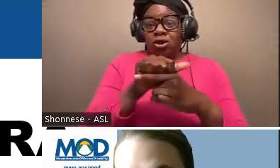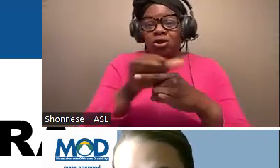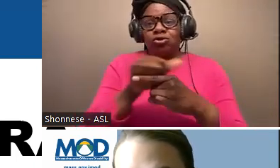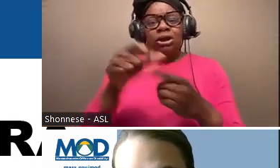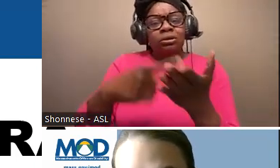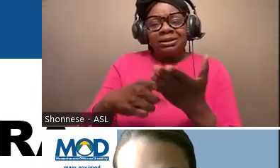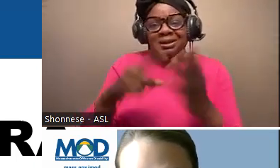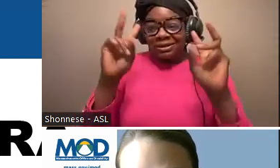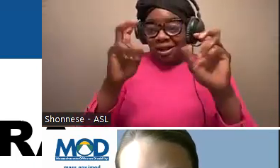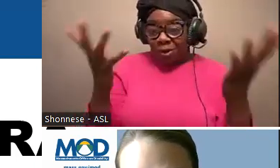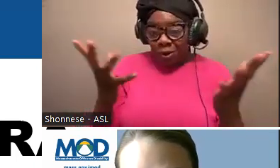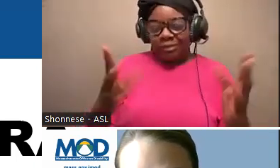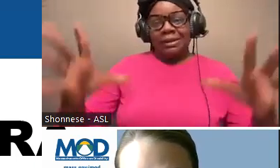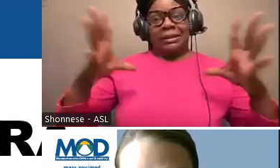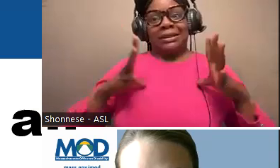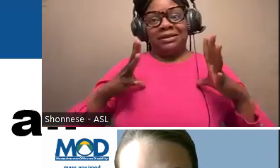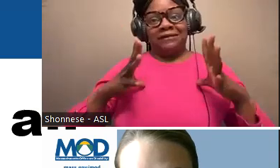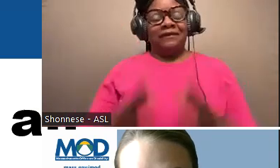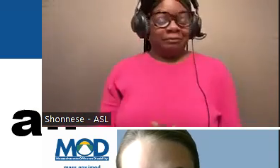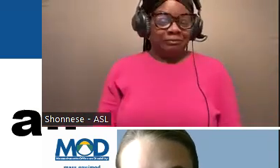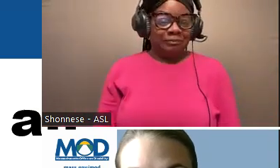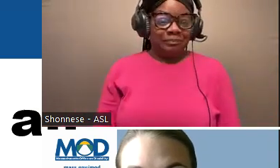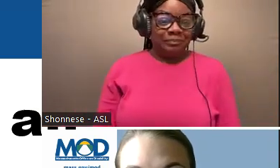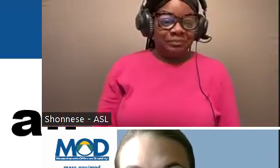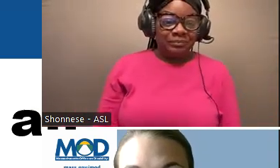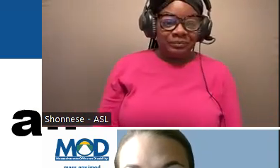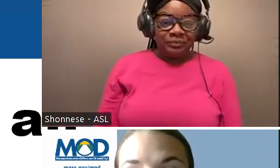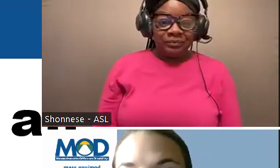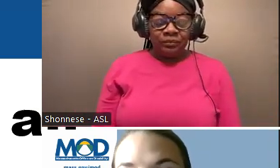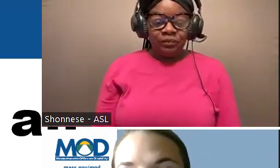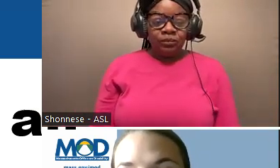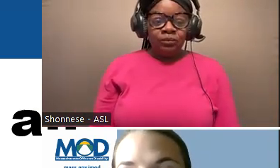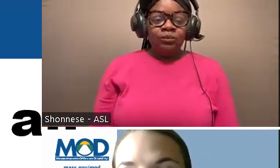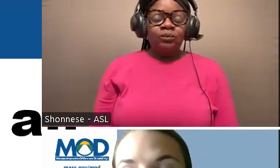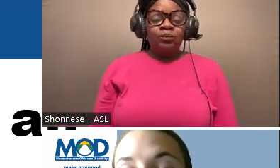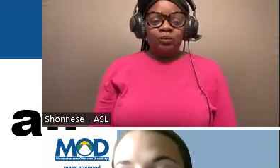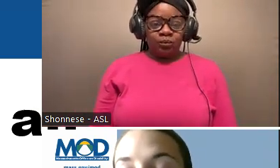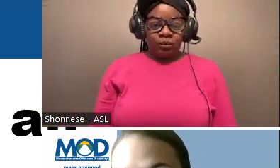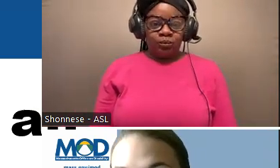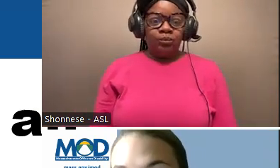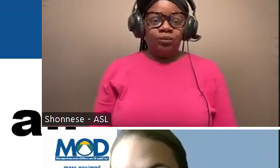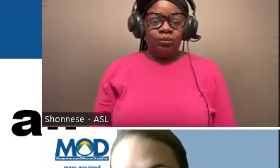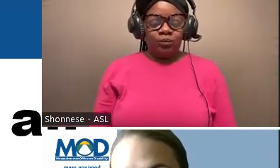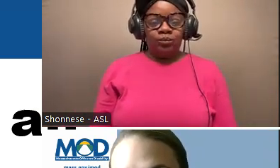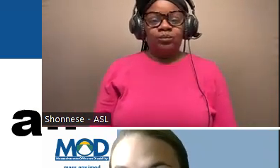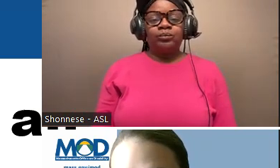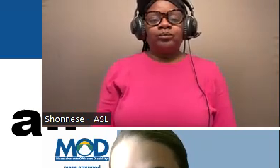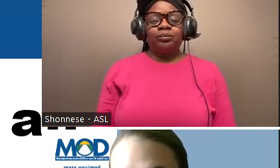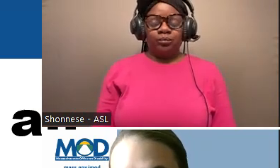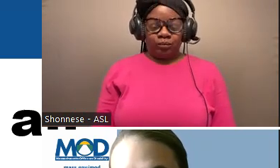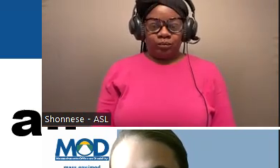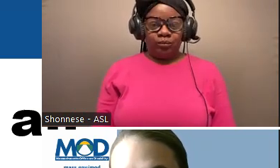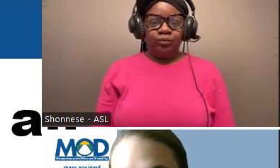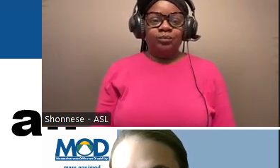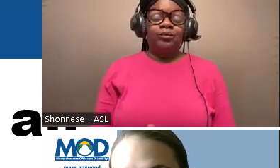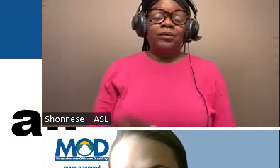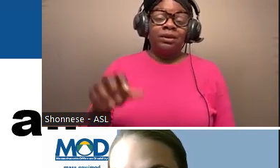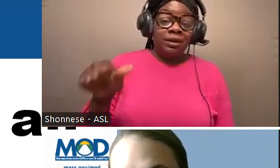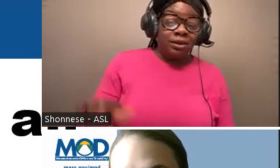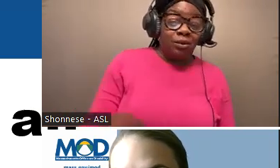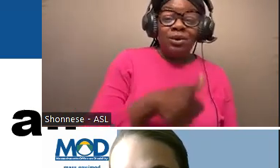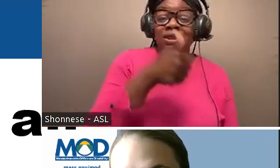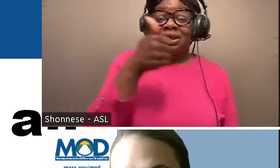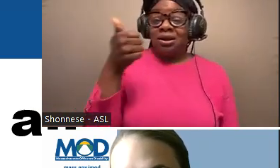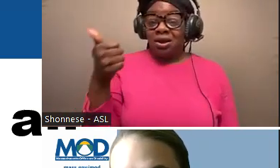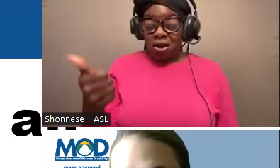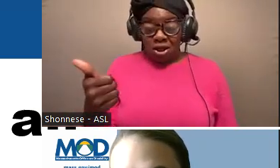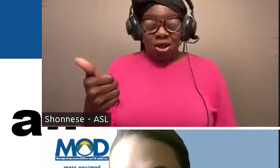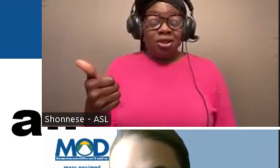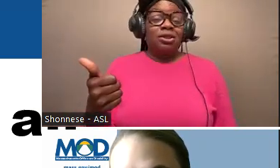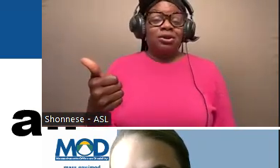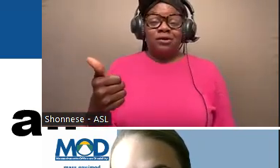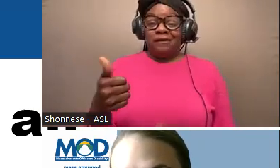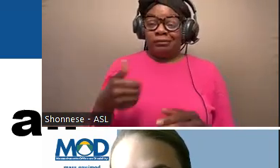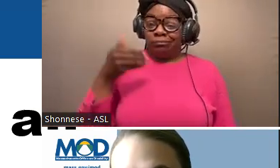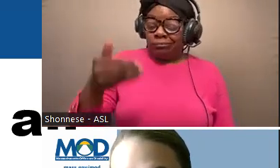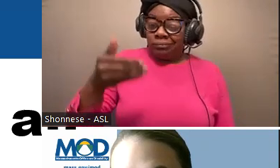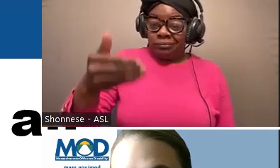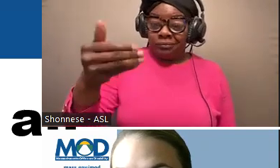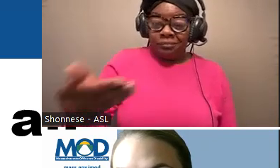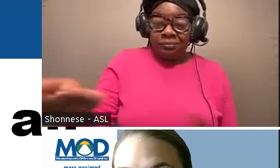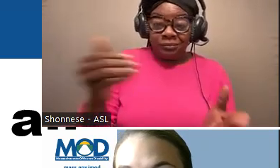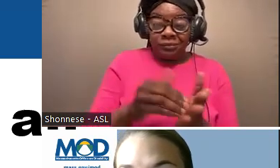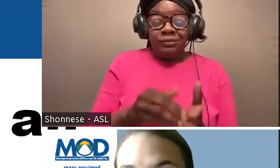your horses. The other really, really frequent indefinite RA that I see is for telework.